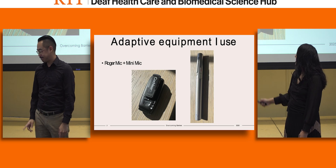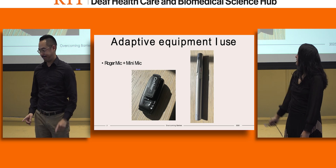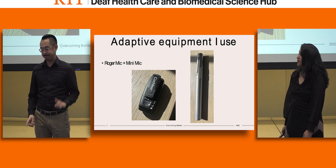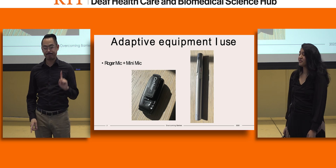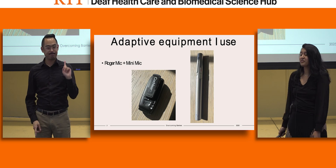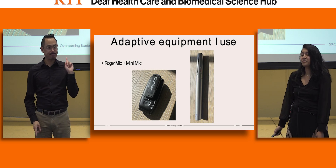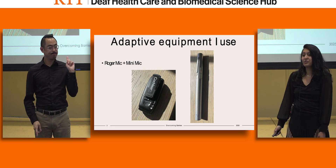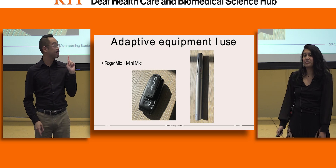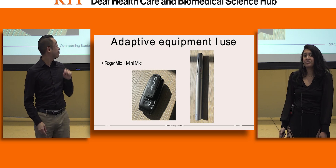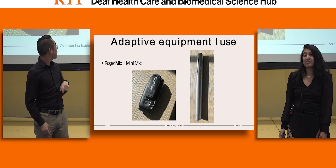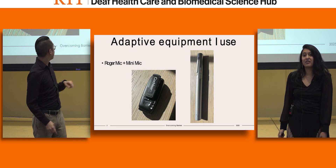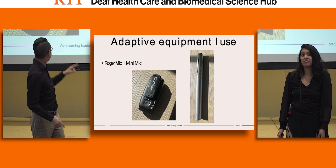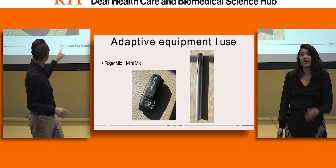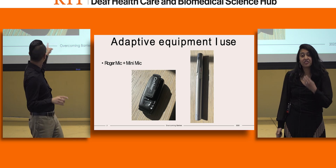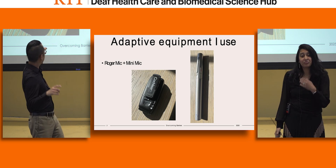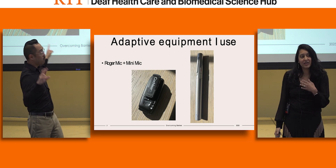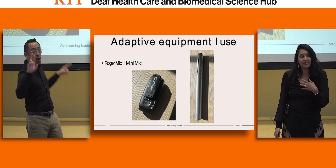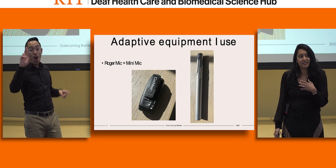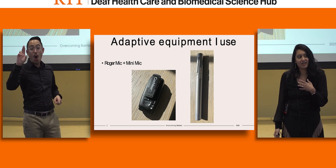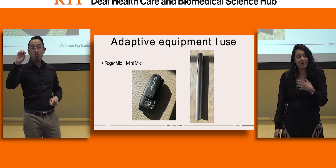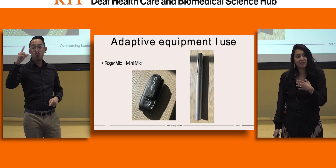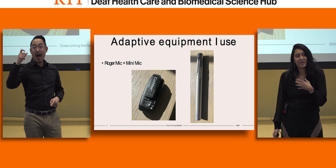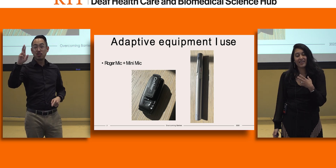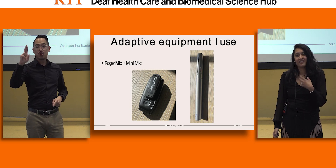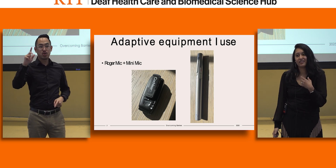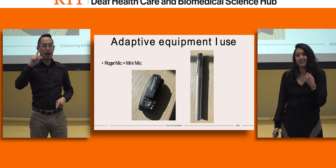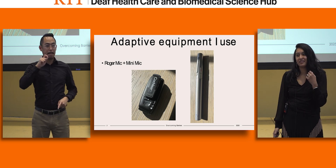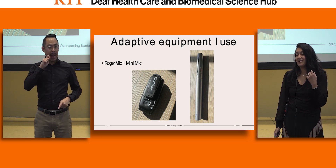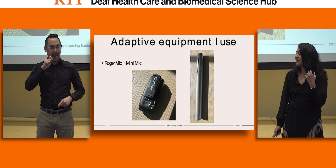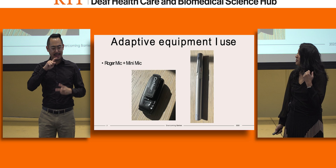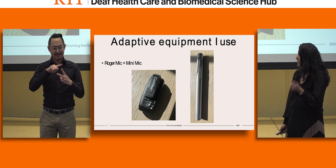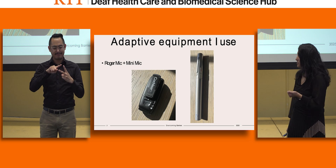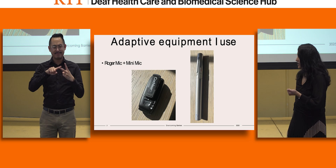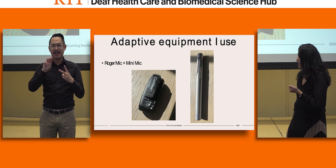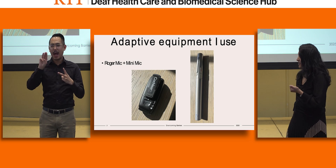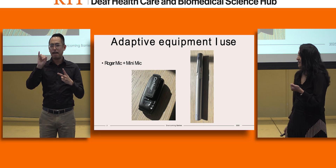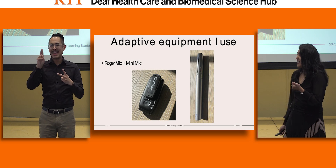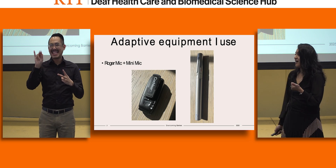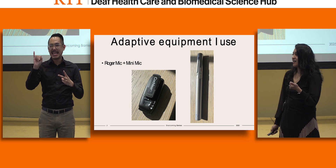I also use a Roger mic and a mini mic.